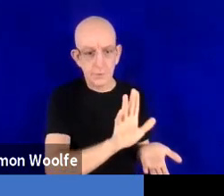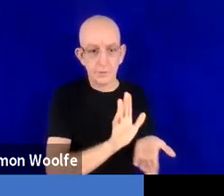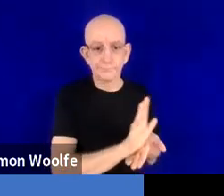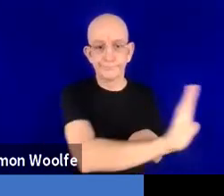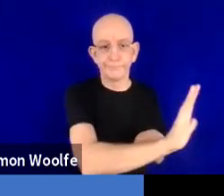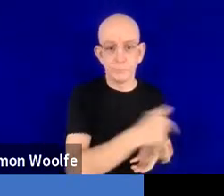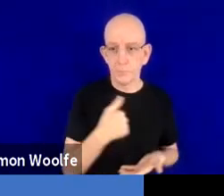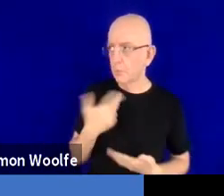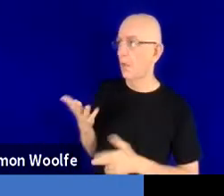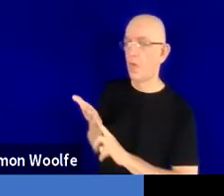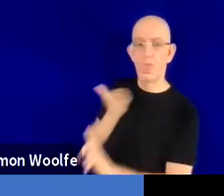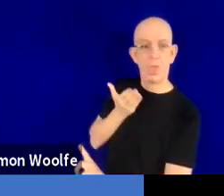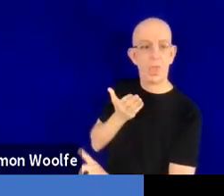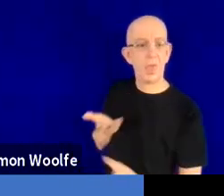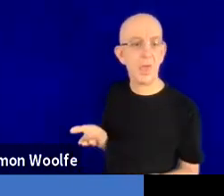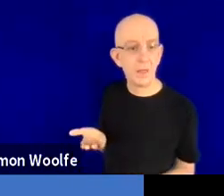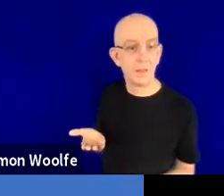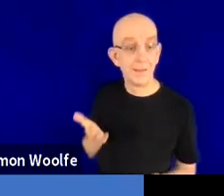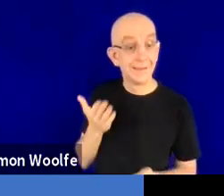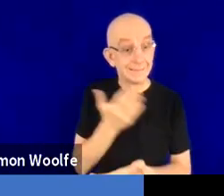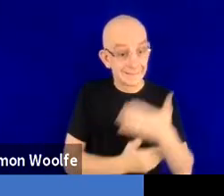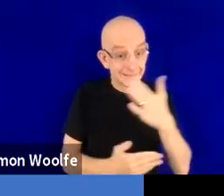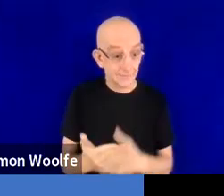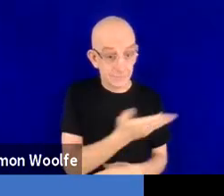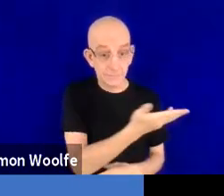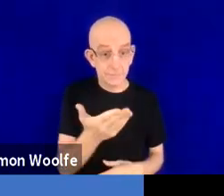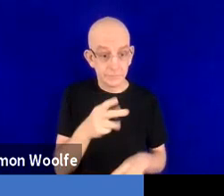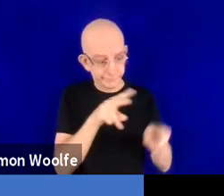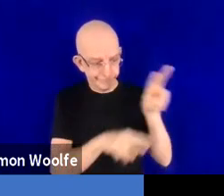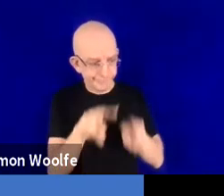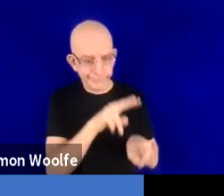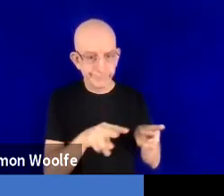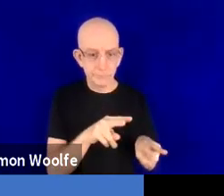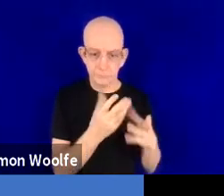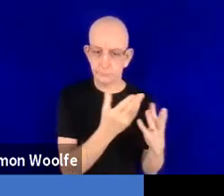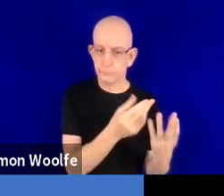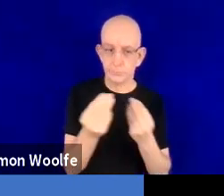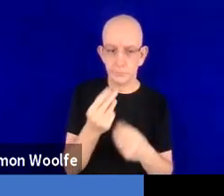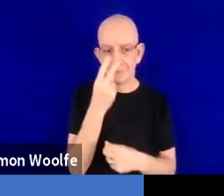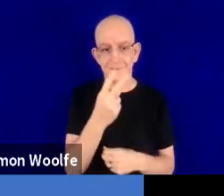in the application process and can lead to different forms of exclusion